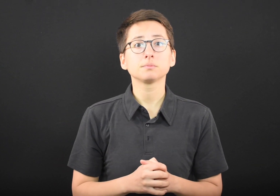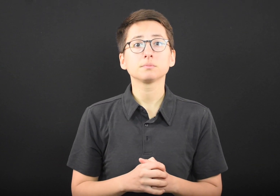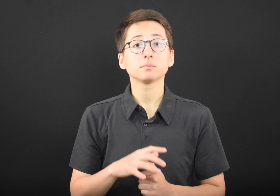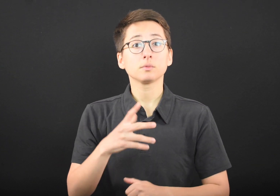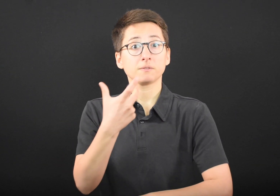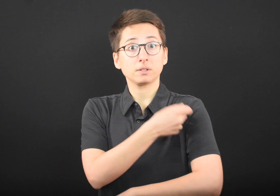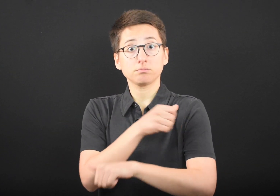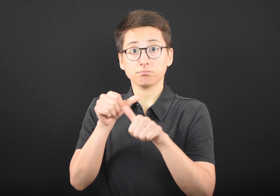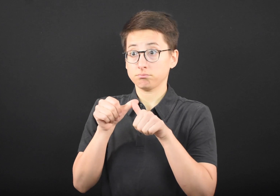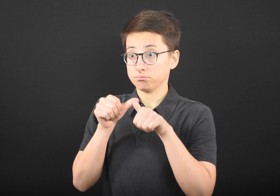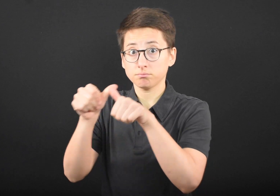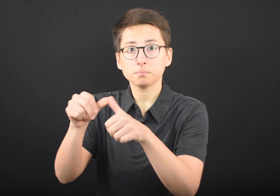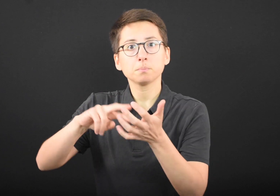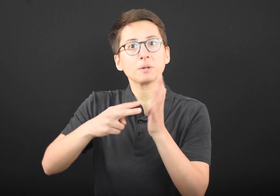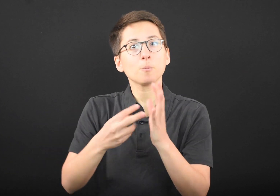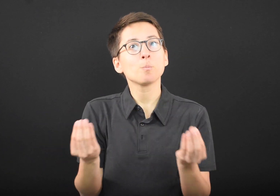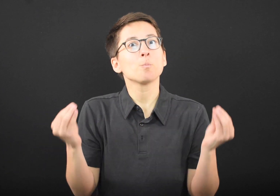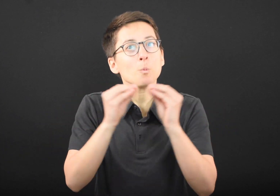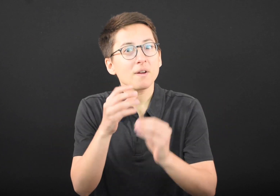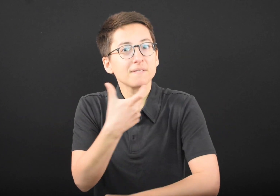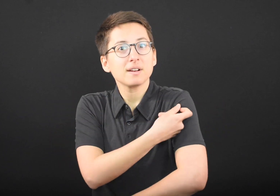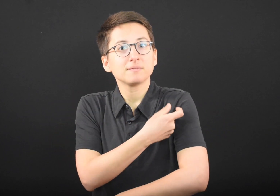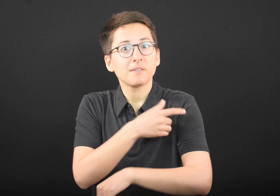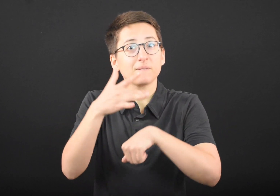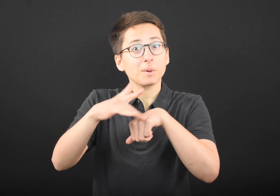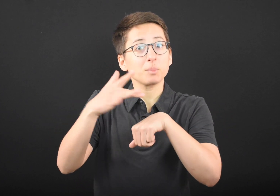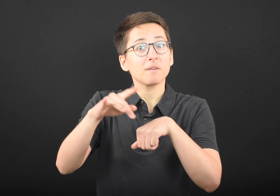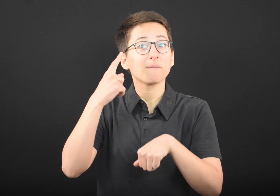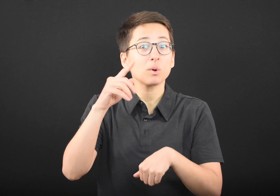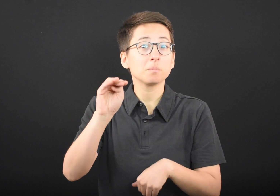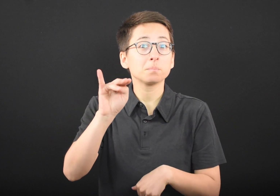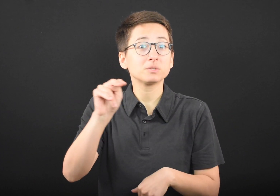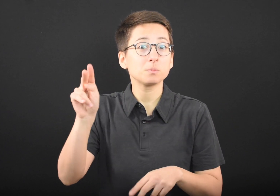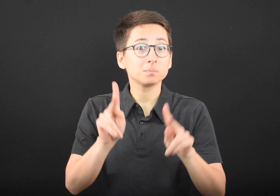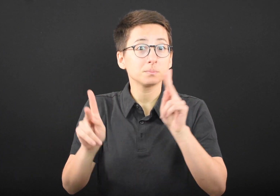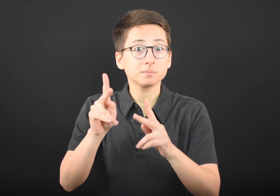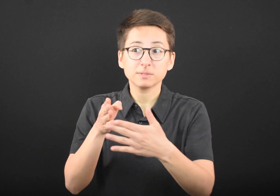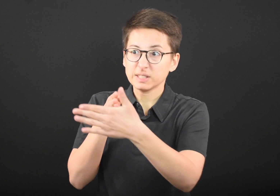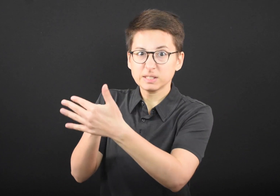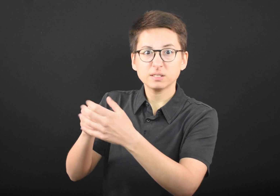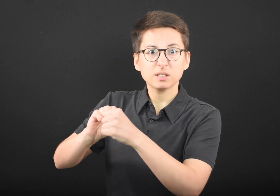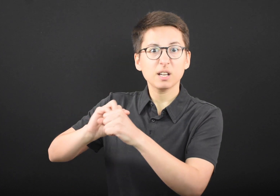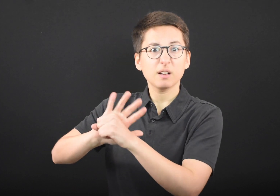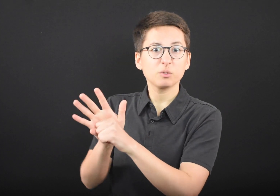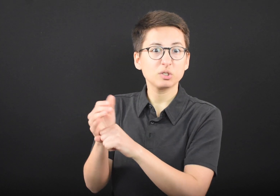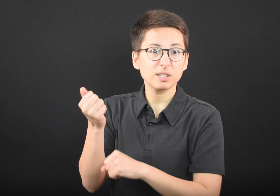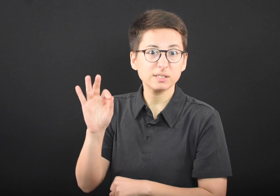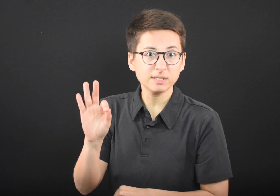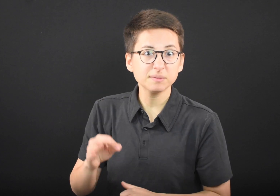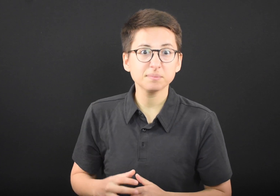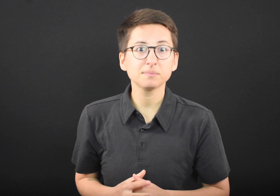The resumption adds to the number of available vaccines against COVID-19 for Minnesotans.